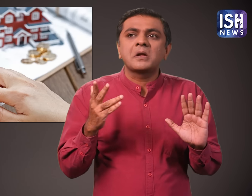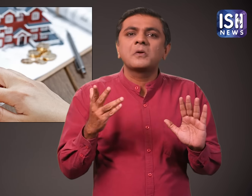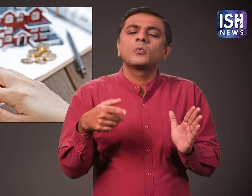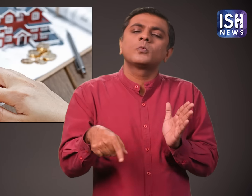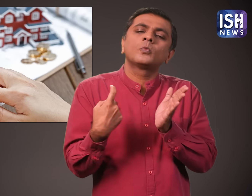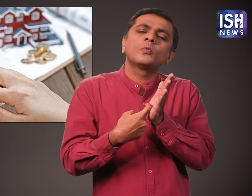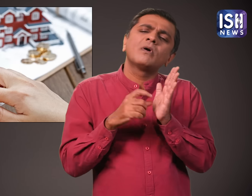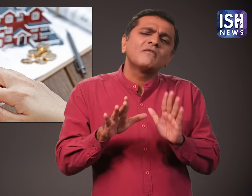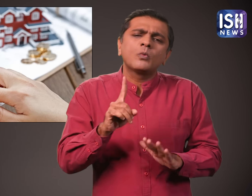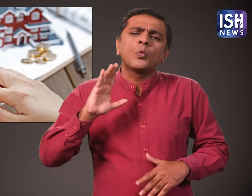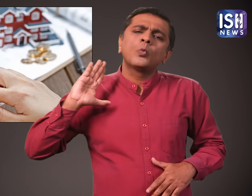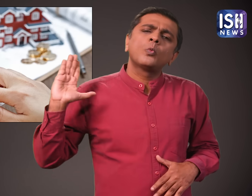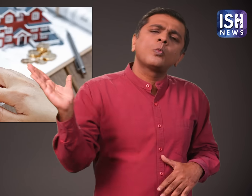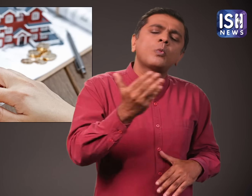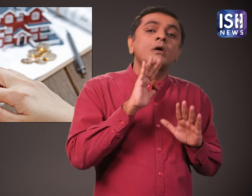This applies everywhere.